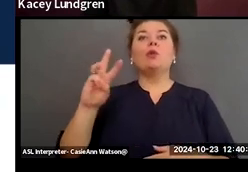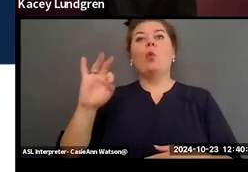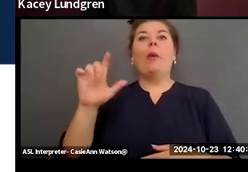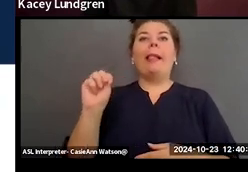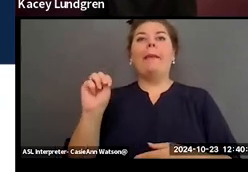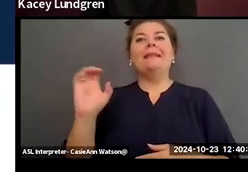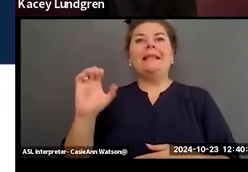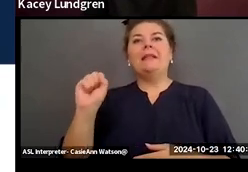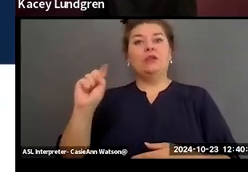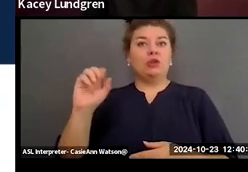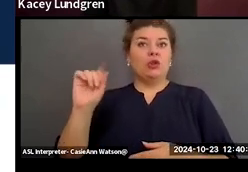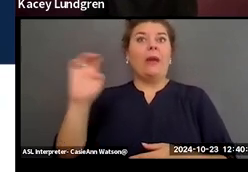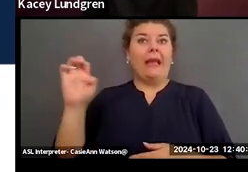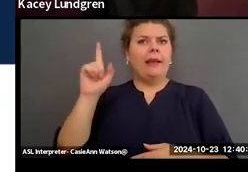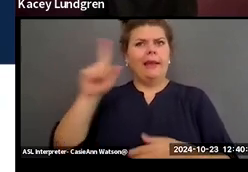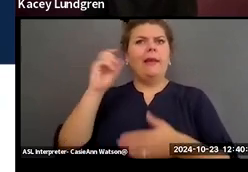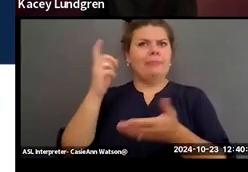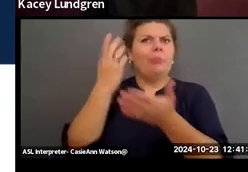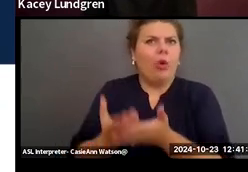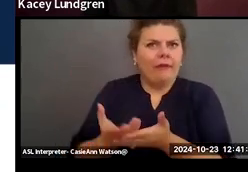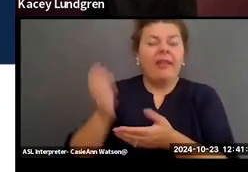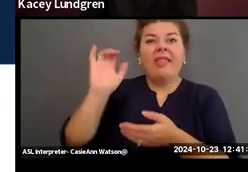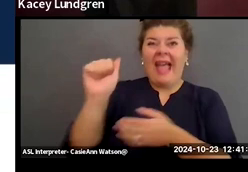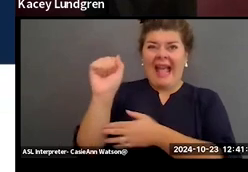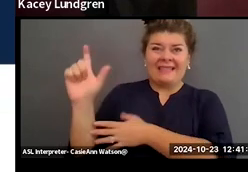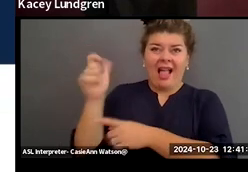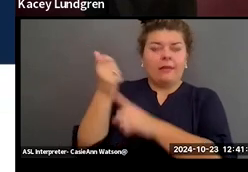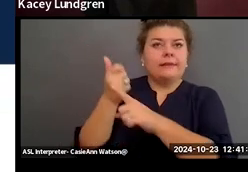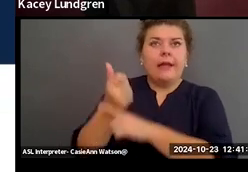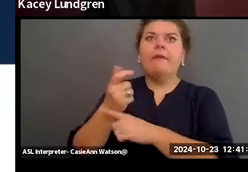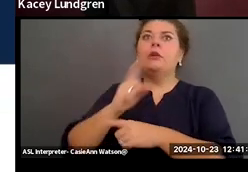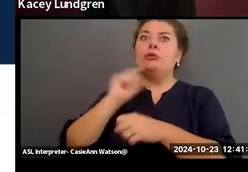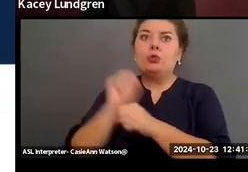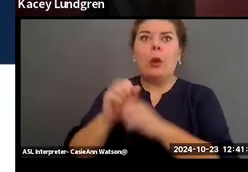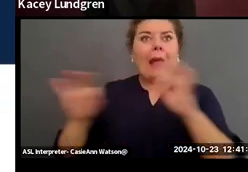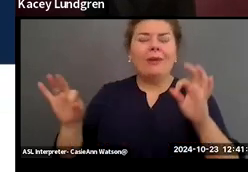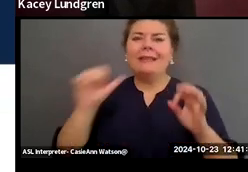that ASL is an official language. It is not pantomime, it's not just gestures,